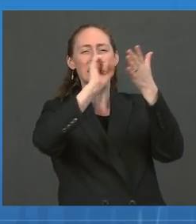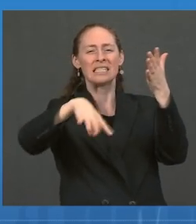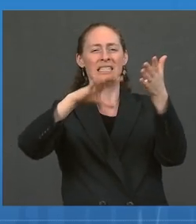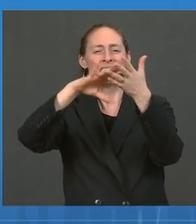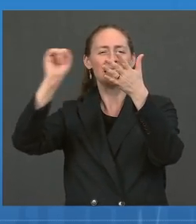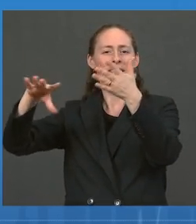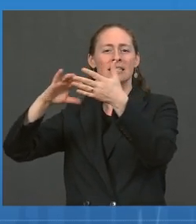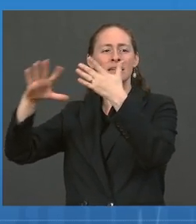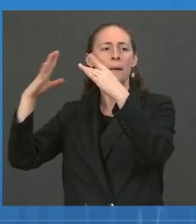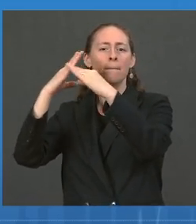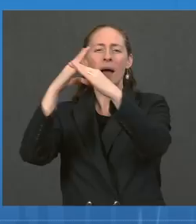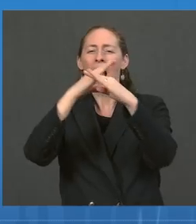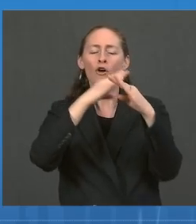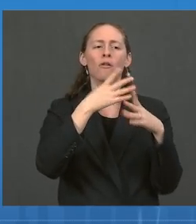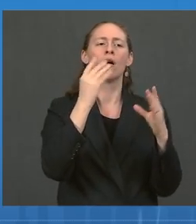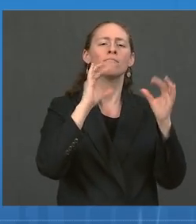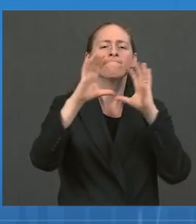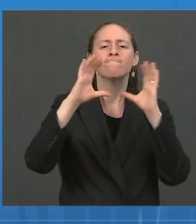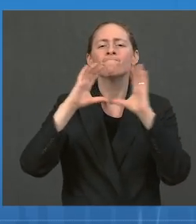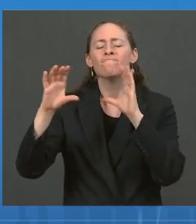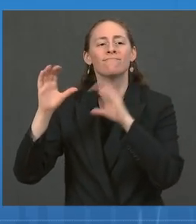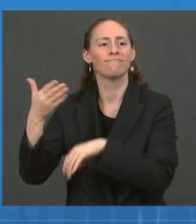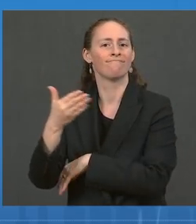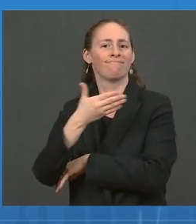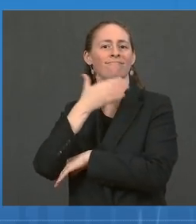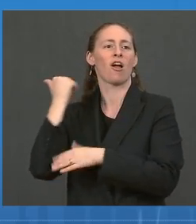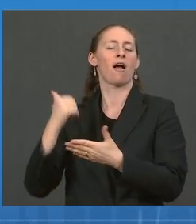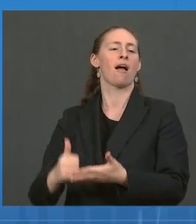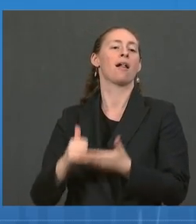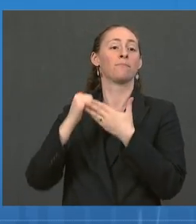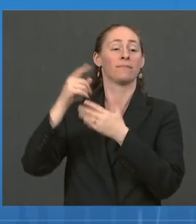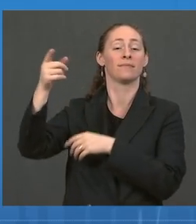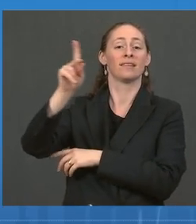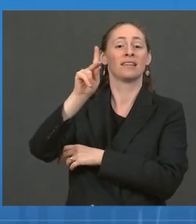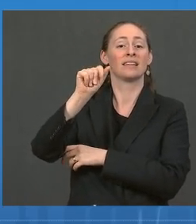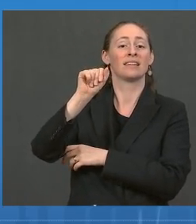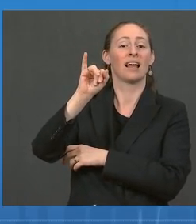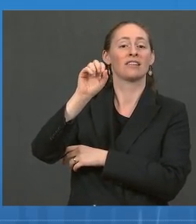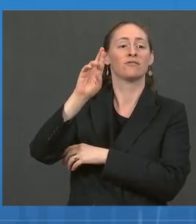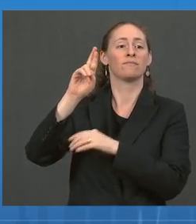And they are not only seen in the Kaiser Family Foundation data that were released earlier today.